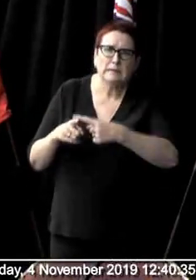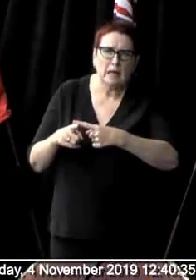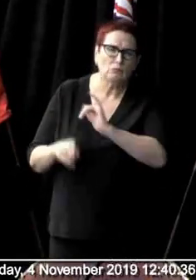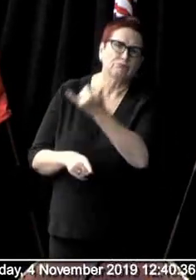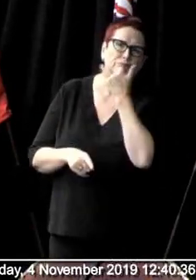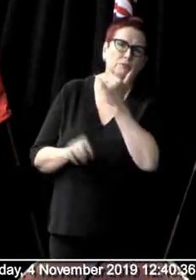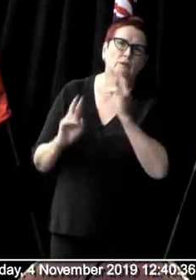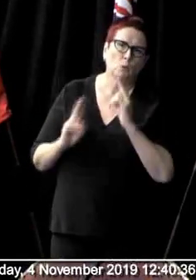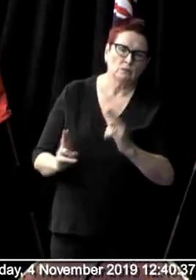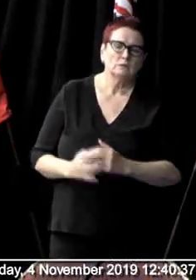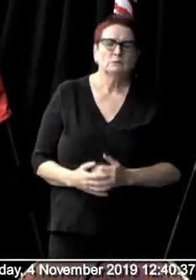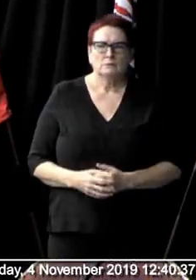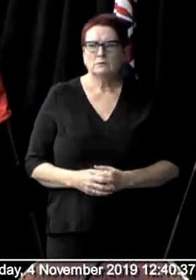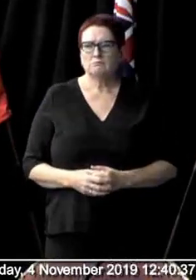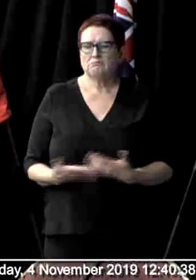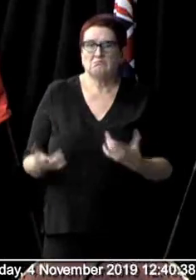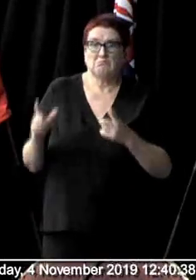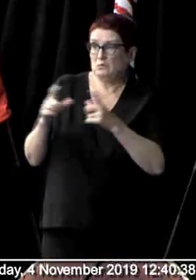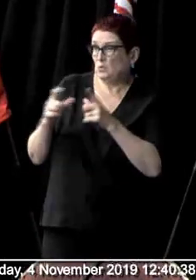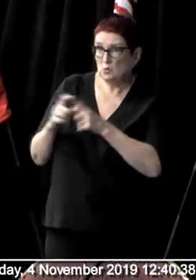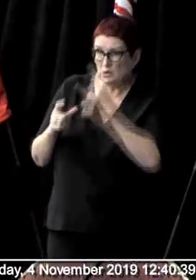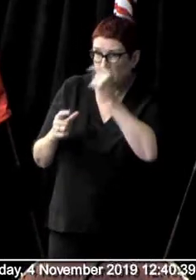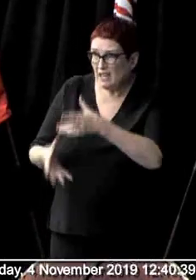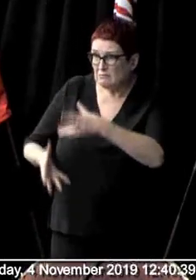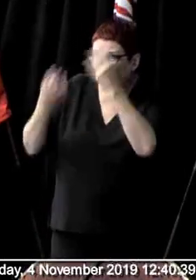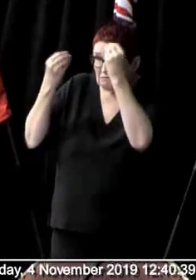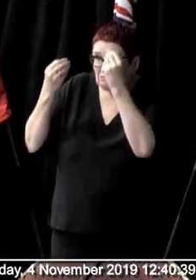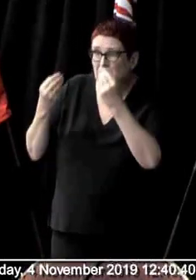She had – you know, she had access to a safe drop-off area, pick-up area,